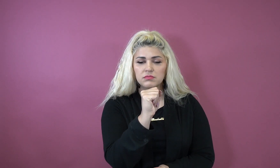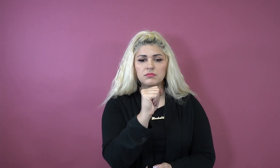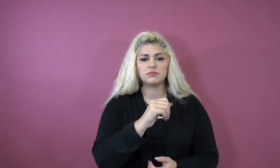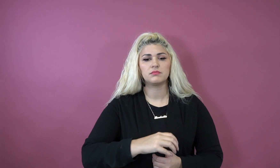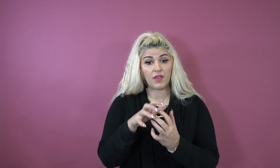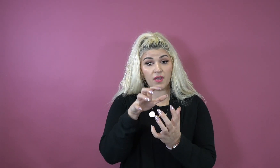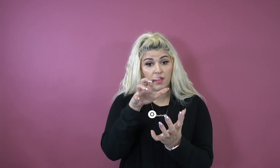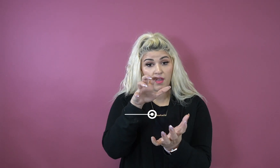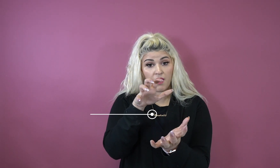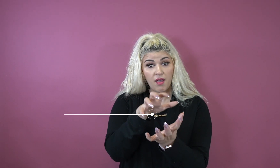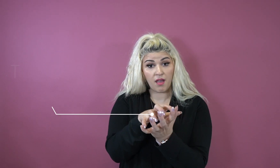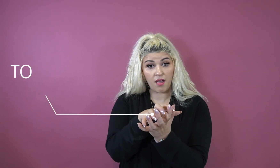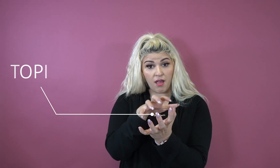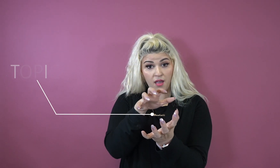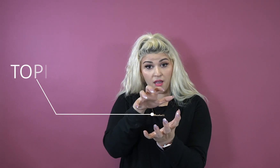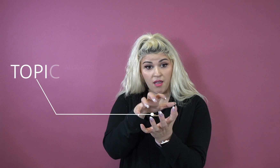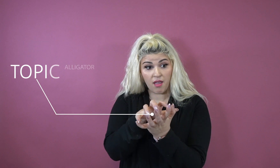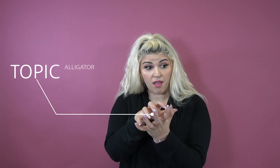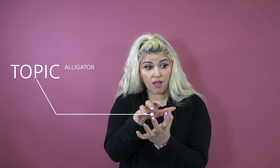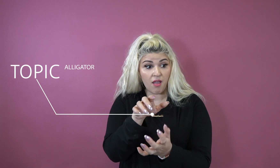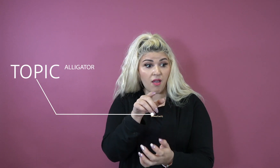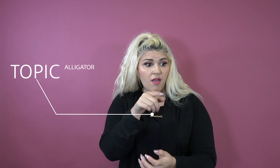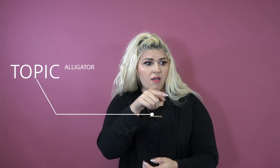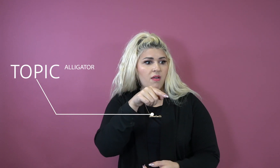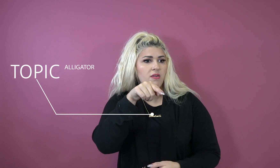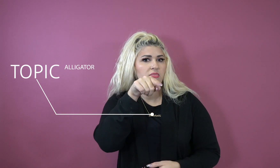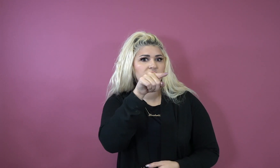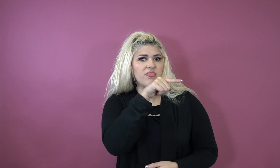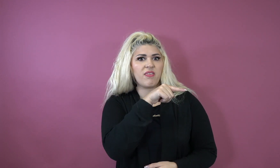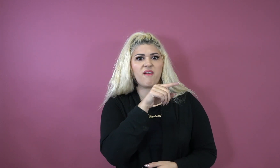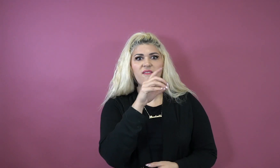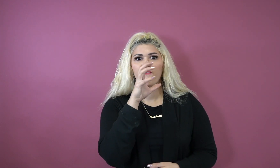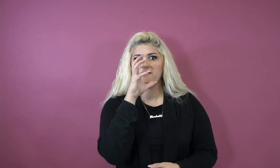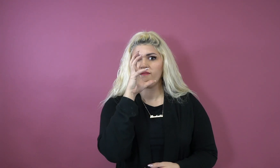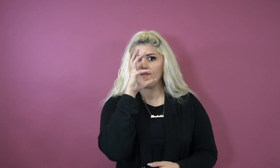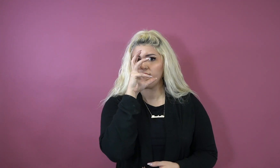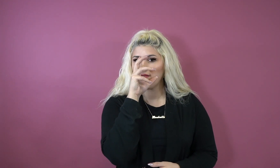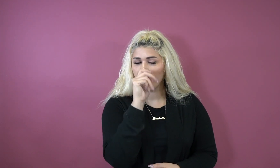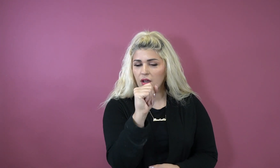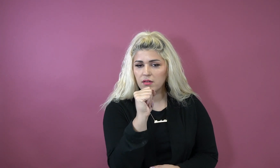All right, here is a longer sentence. Soon, now this fs, this lowercase fs,